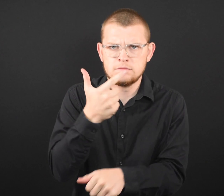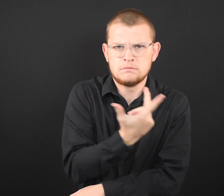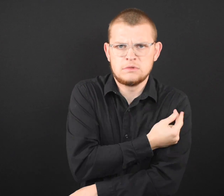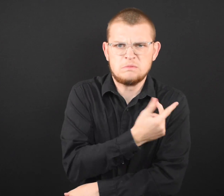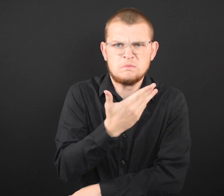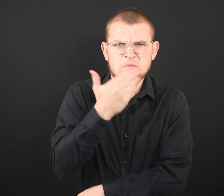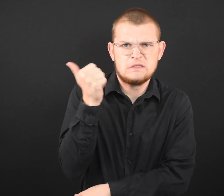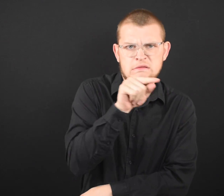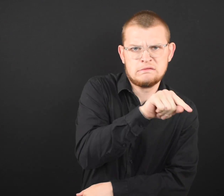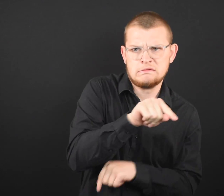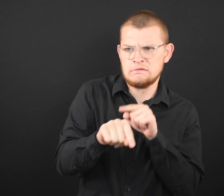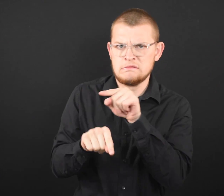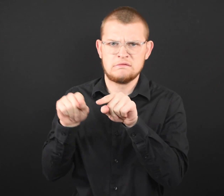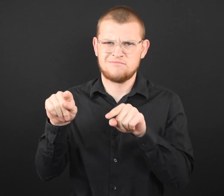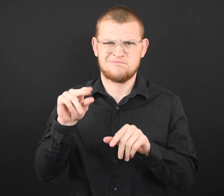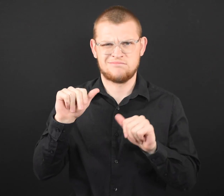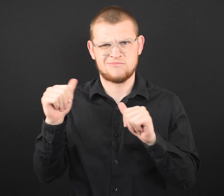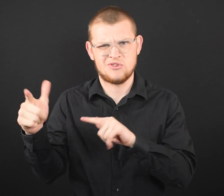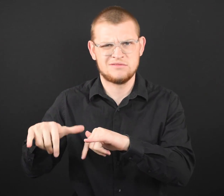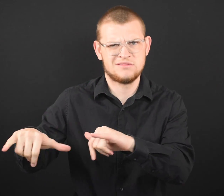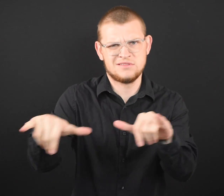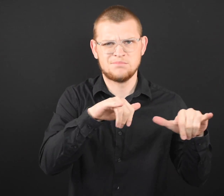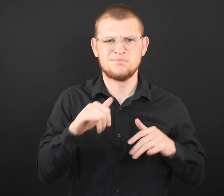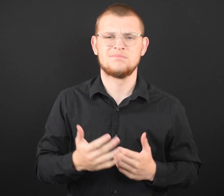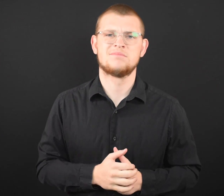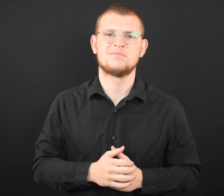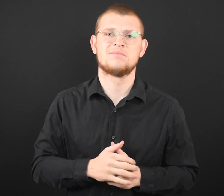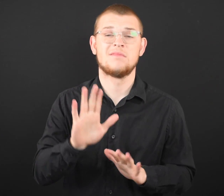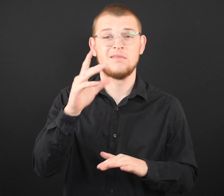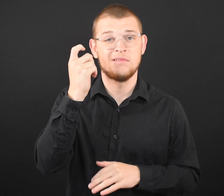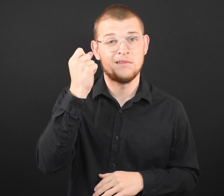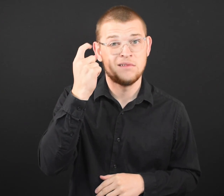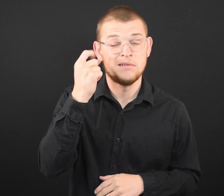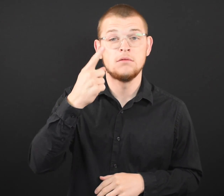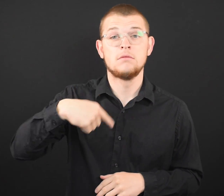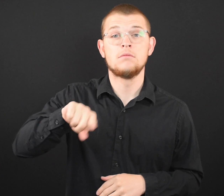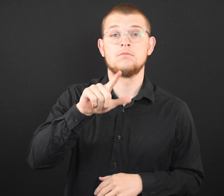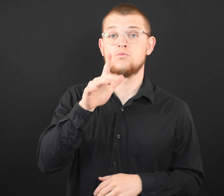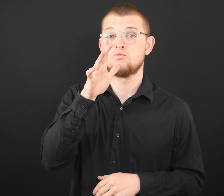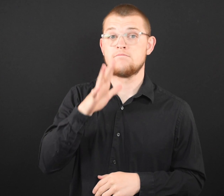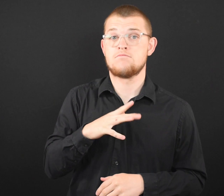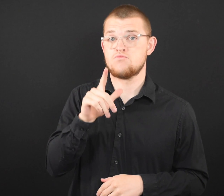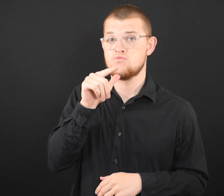especially women younger than 50 years old, should be aware of the rare but increased risk